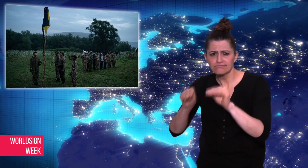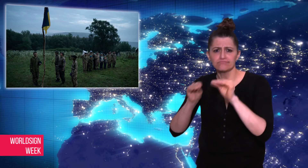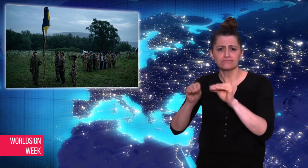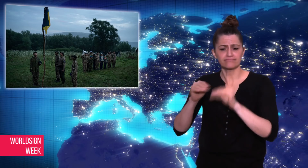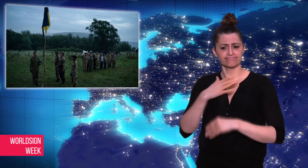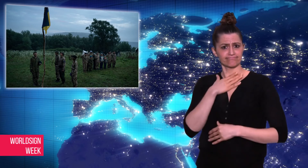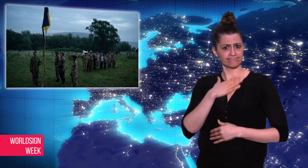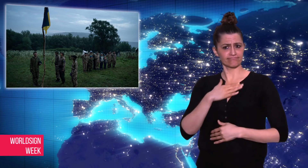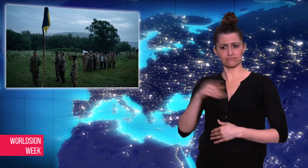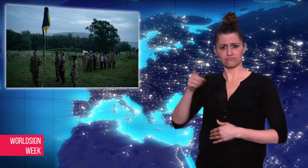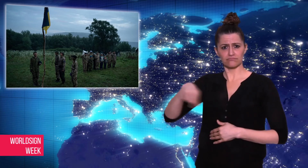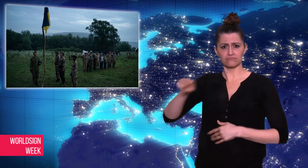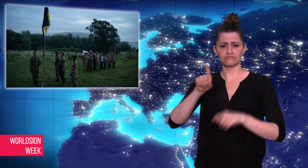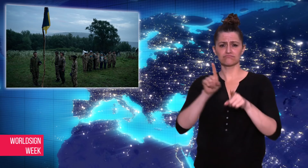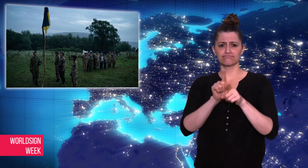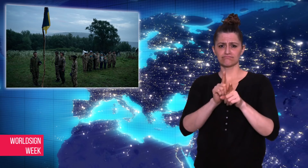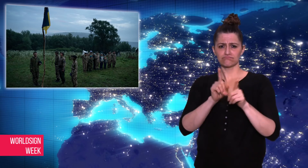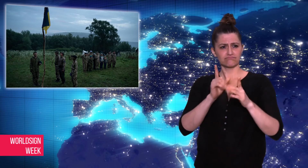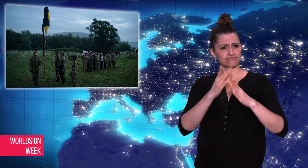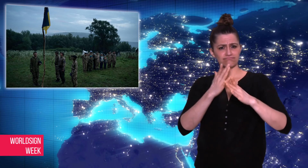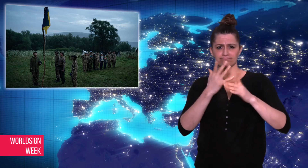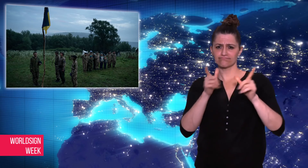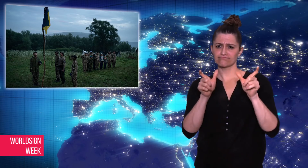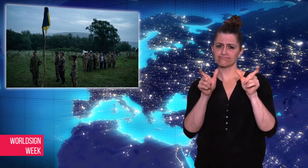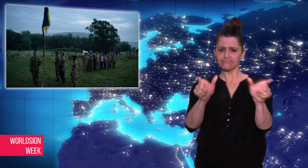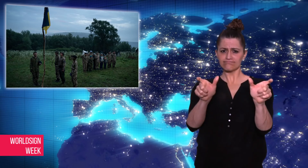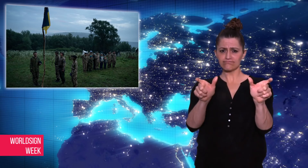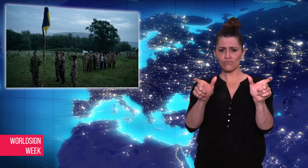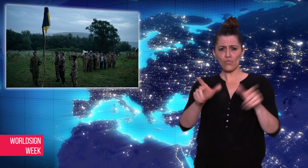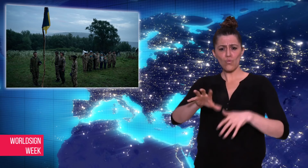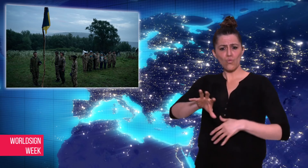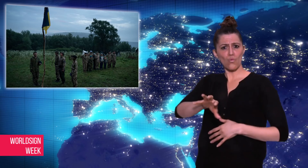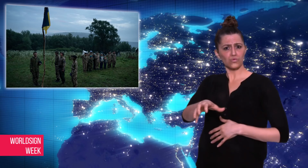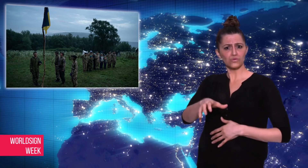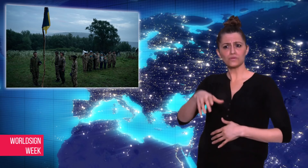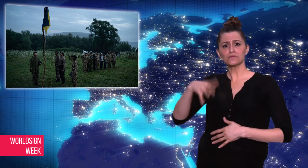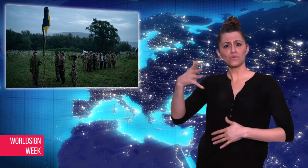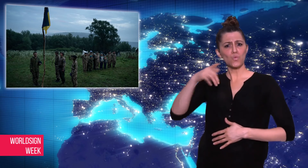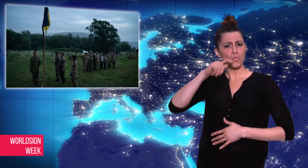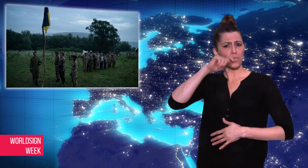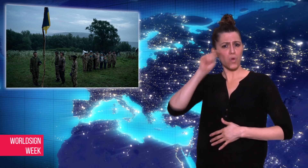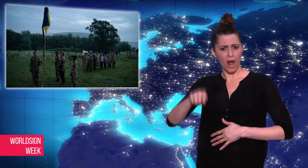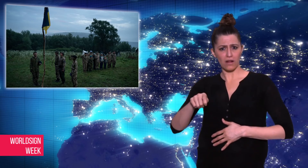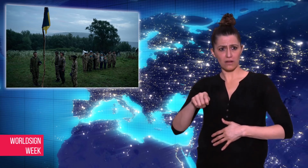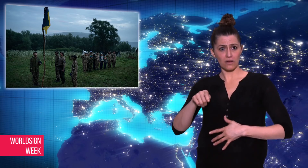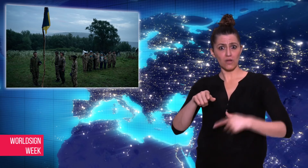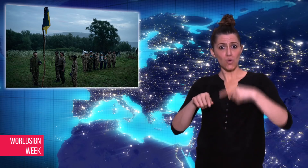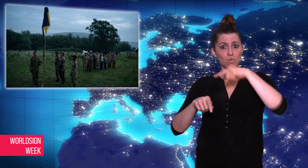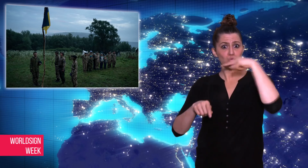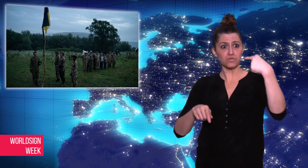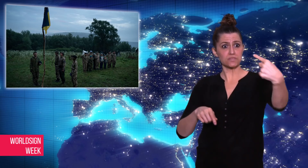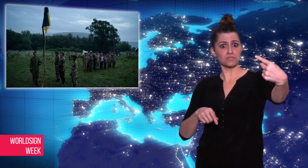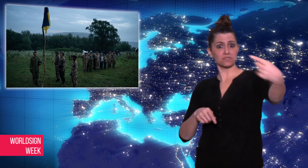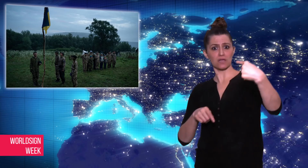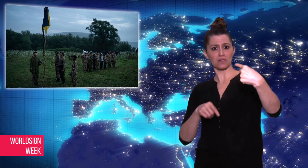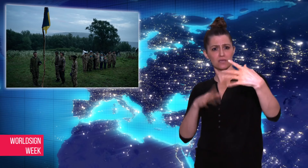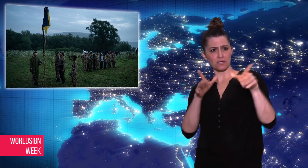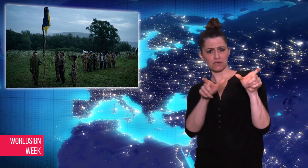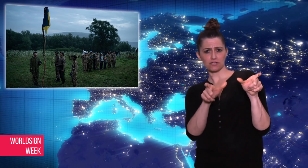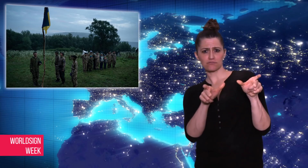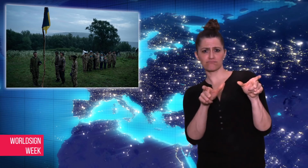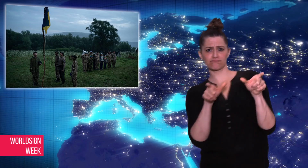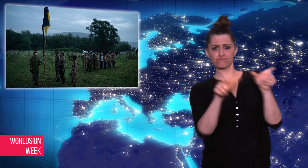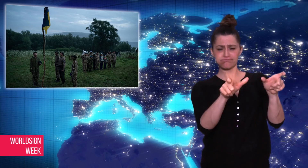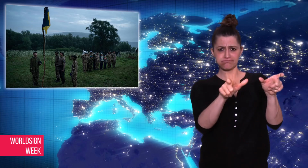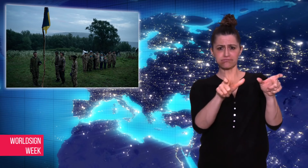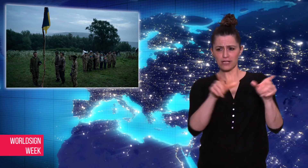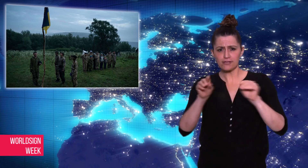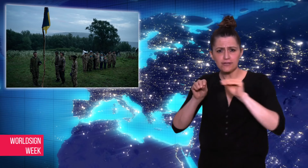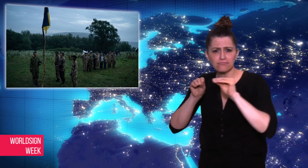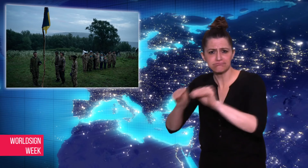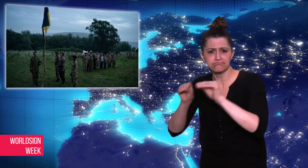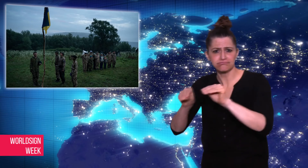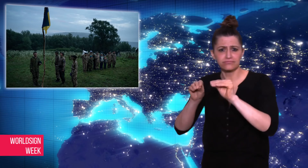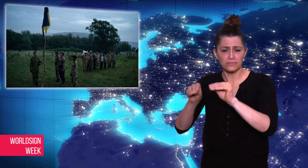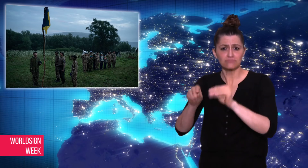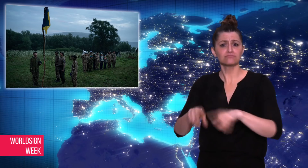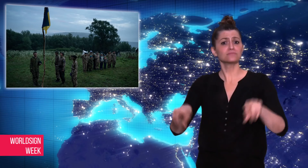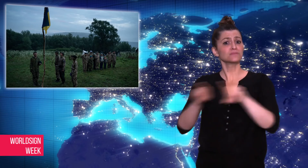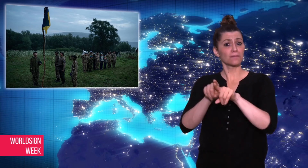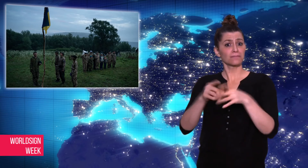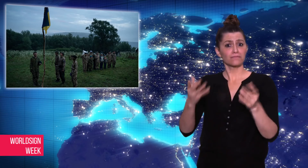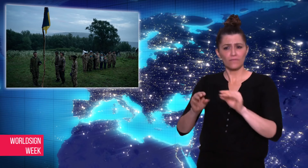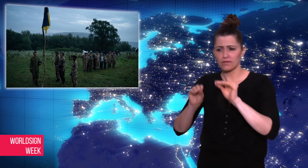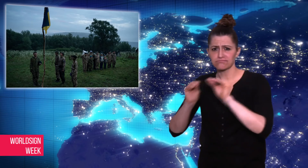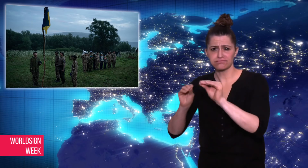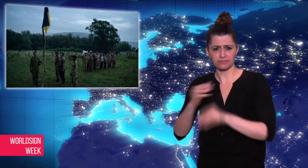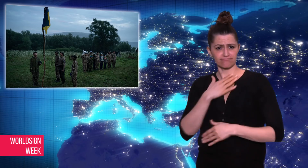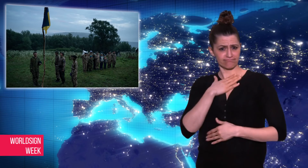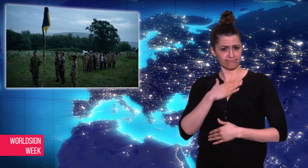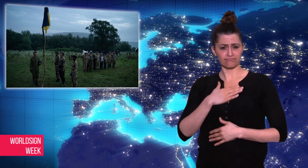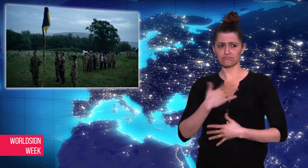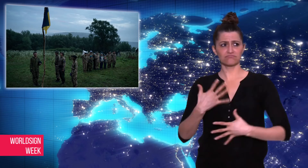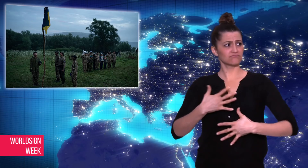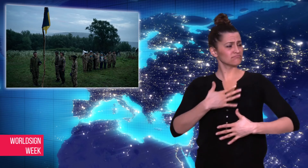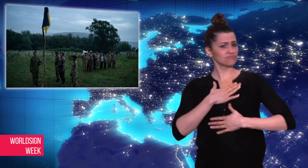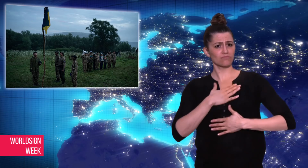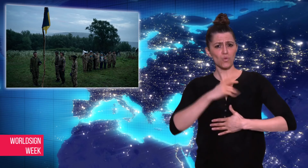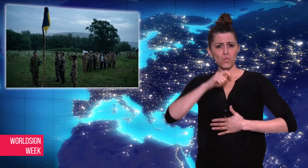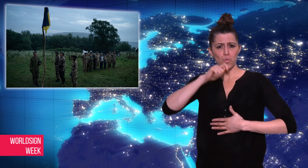The Ukrainian youth are being trained to defend their country